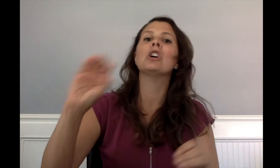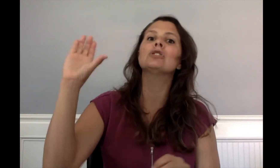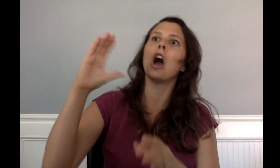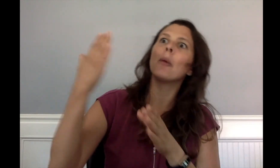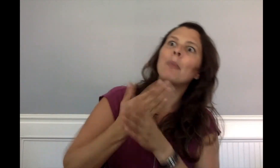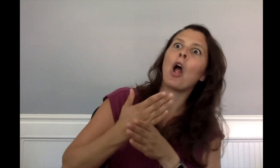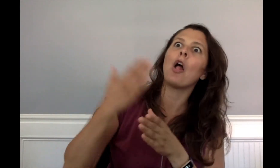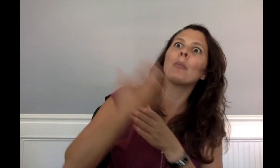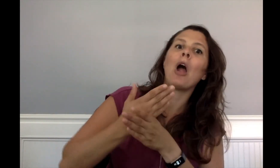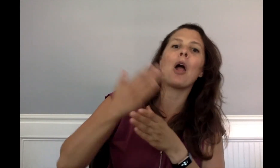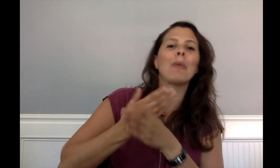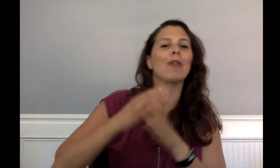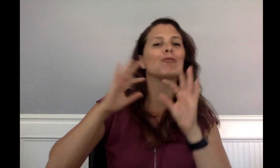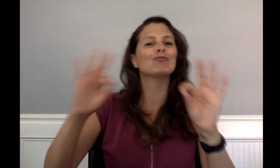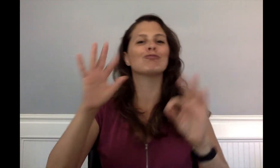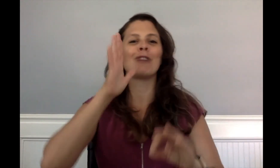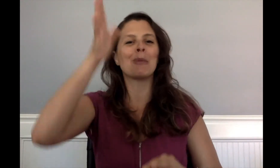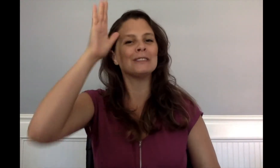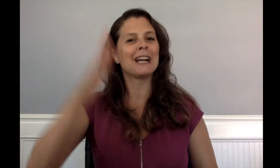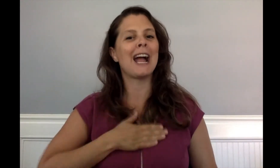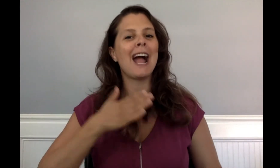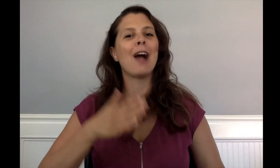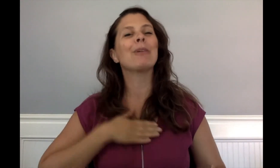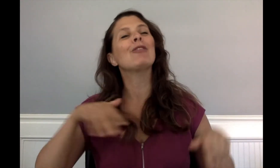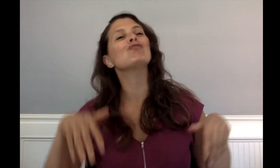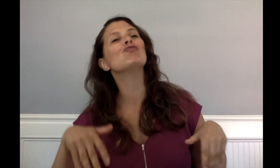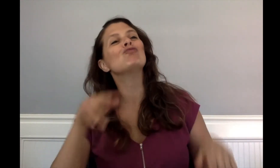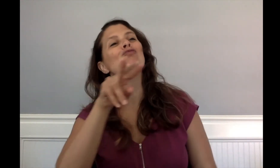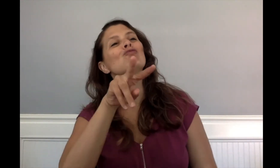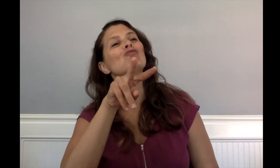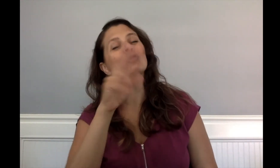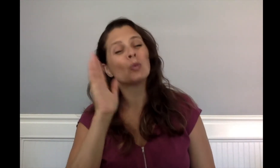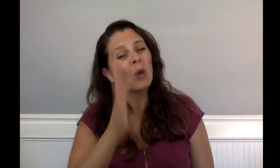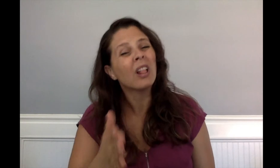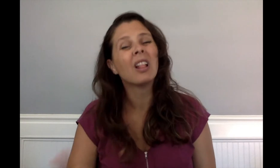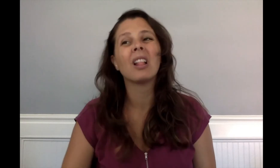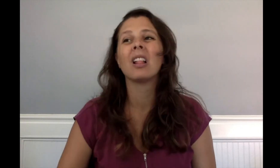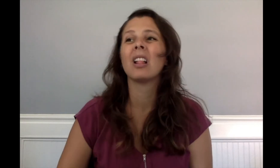they want without me bothering them."